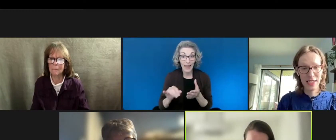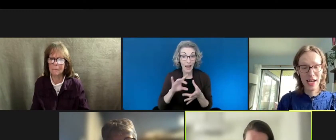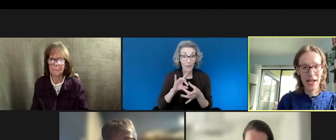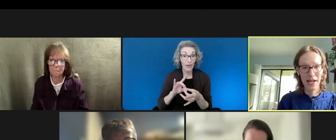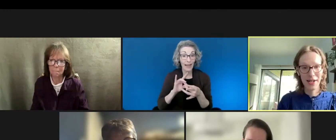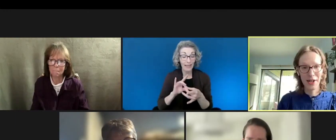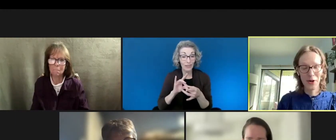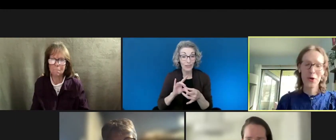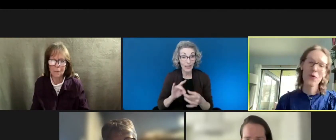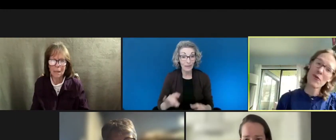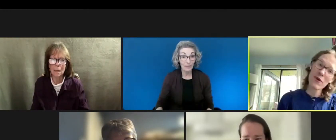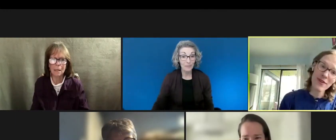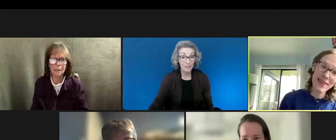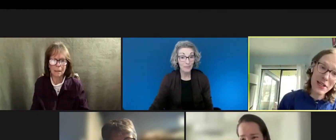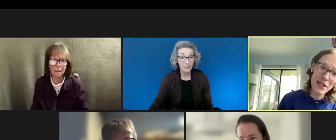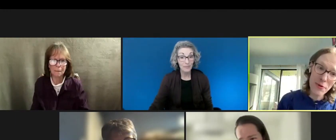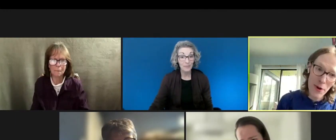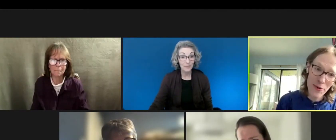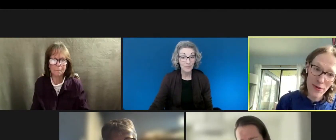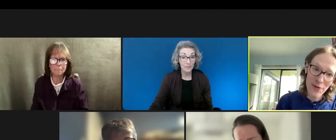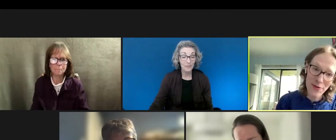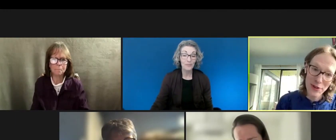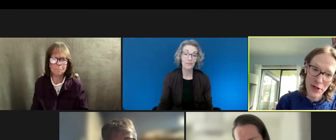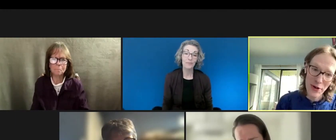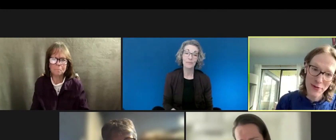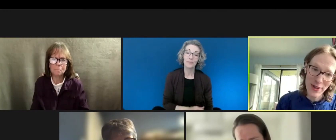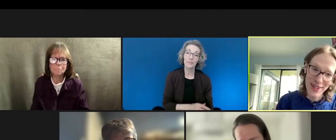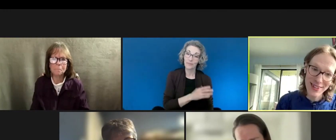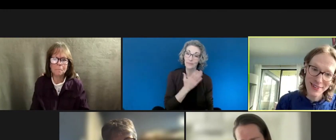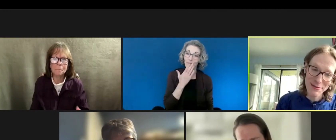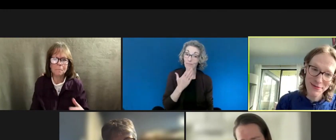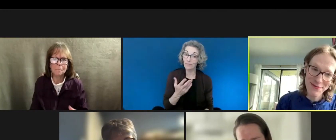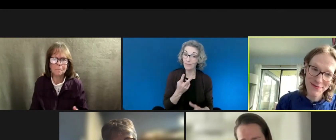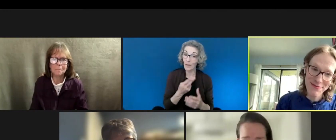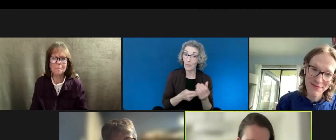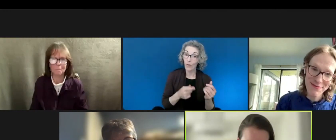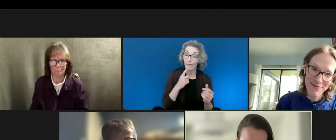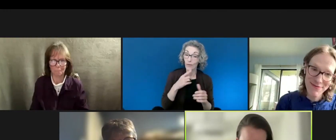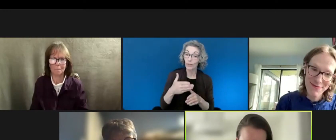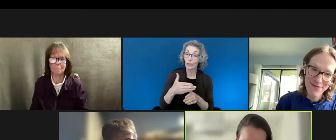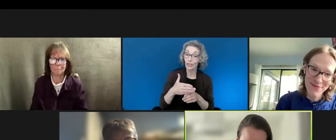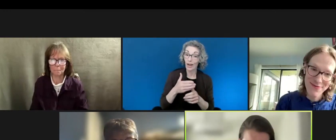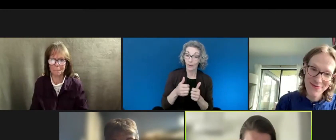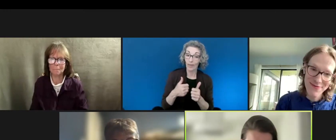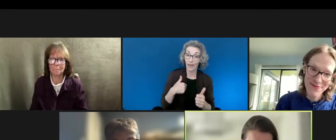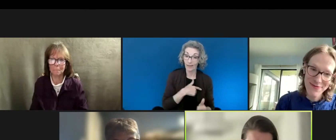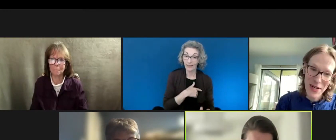Yeah, well, thank you both for sharing with us.